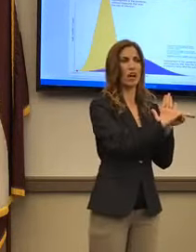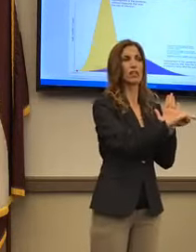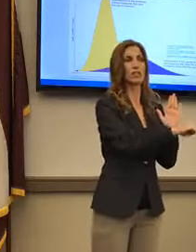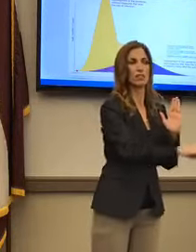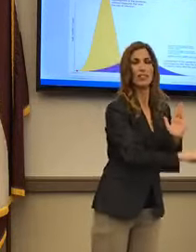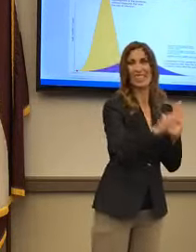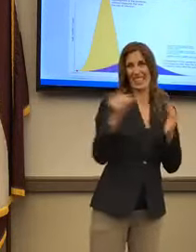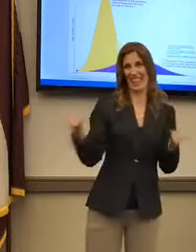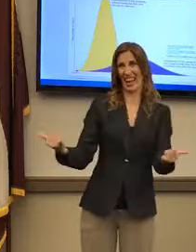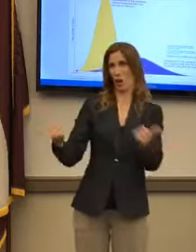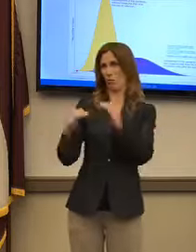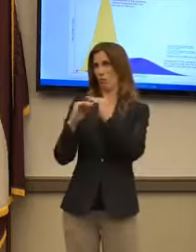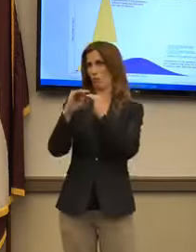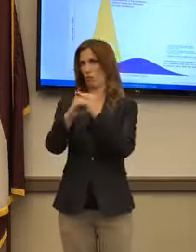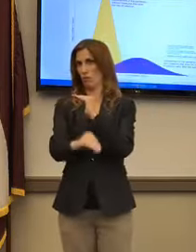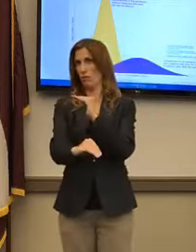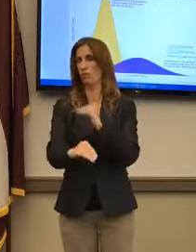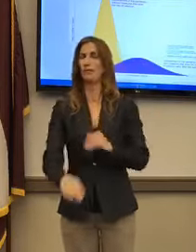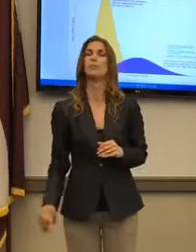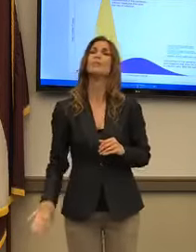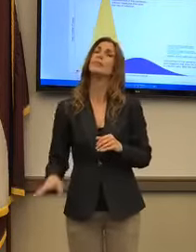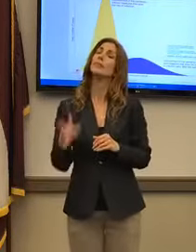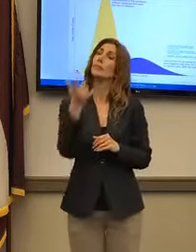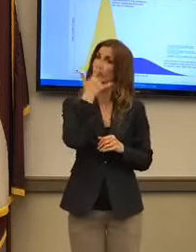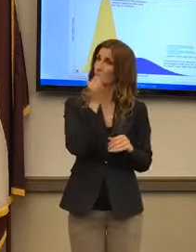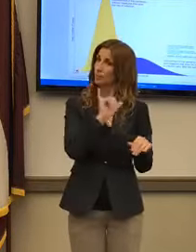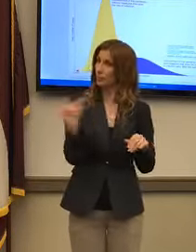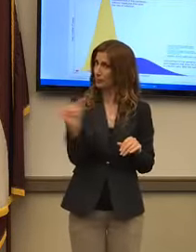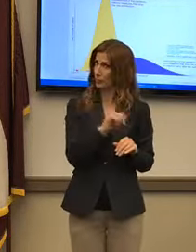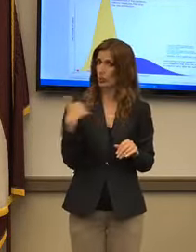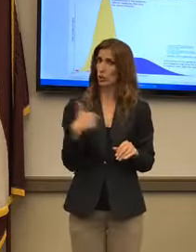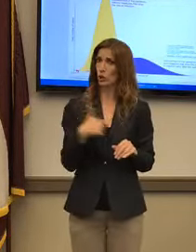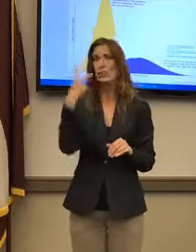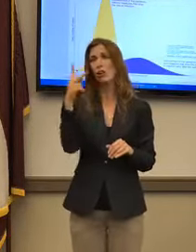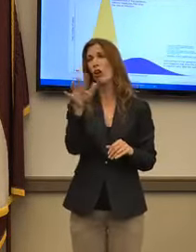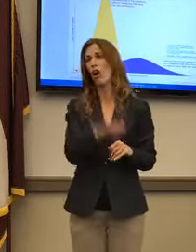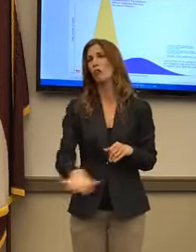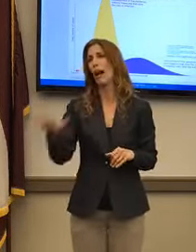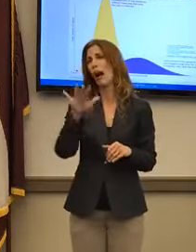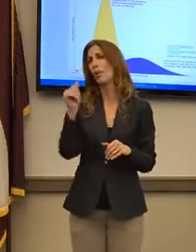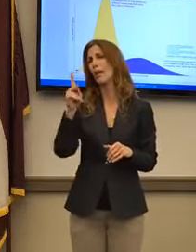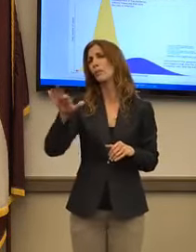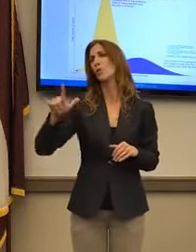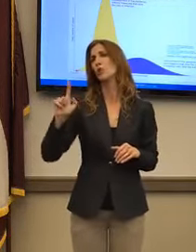to come down similarly we saw around April 21st this